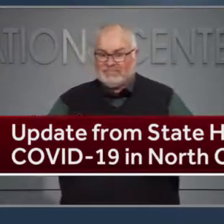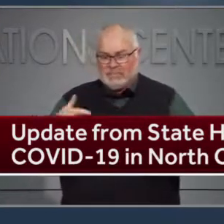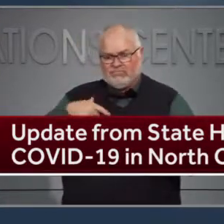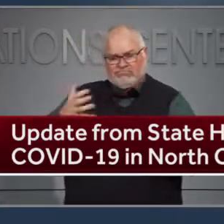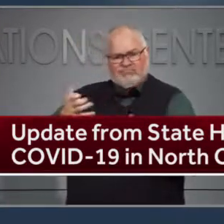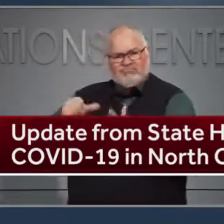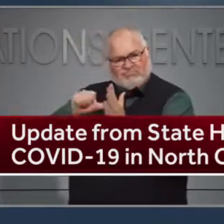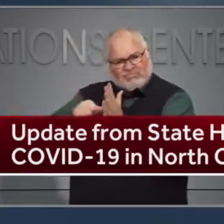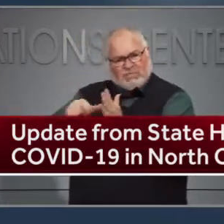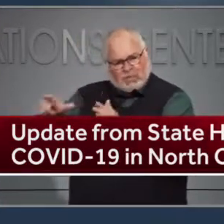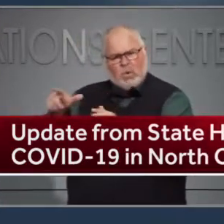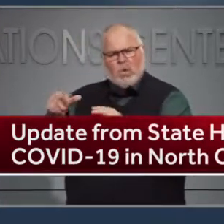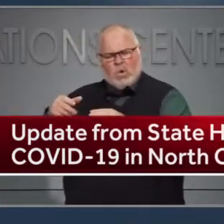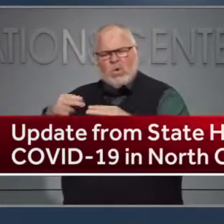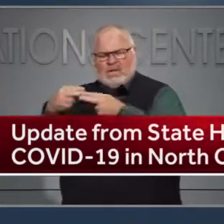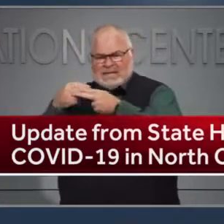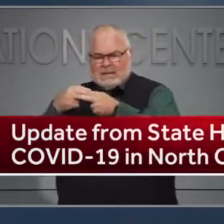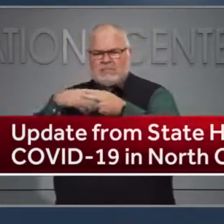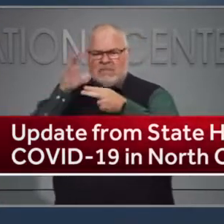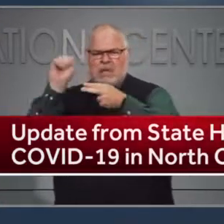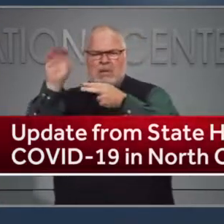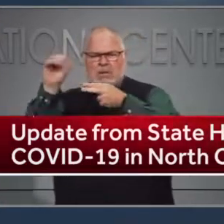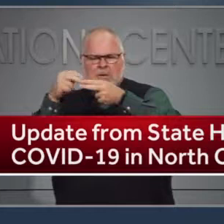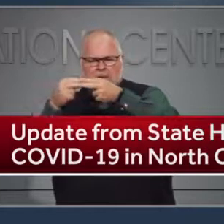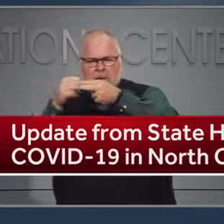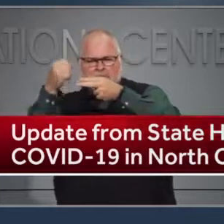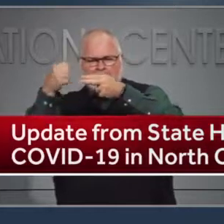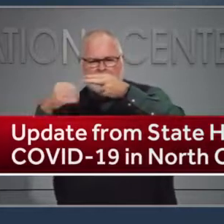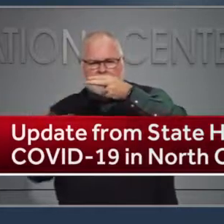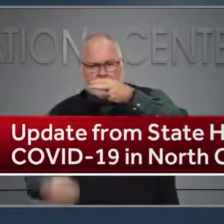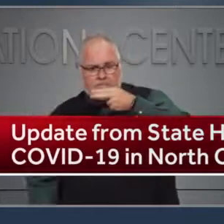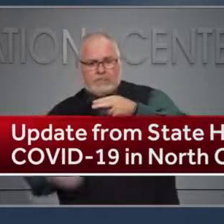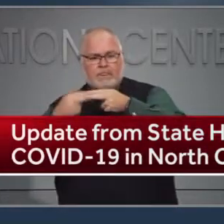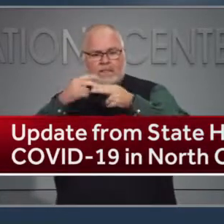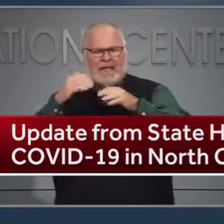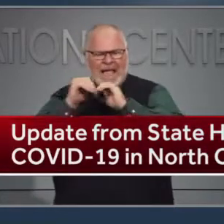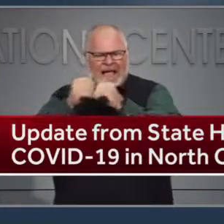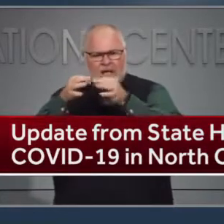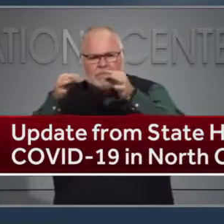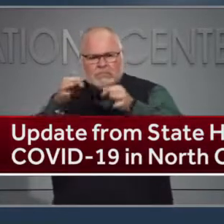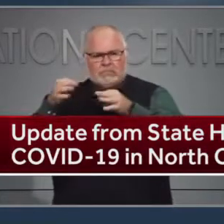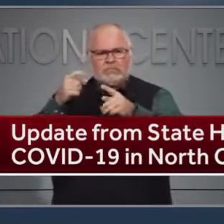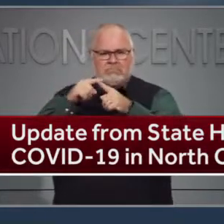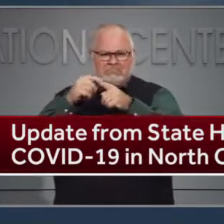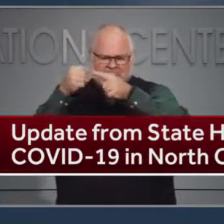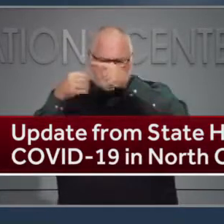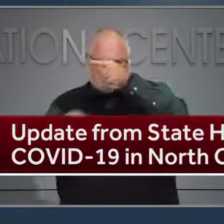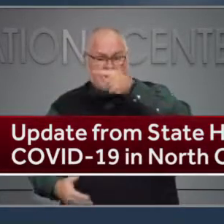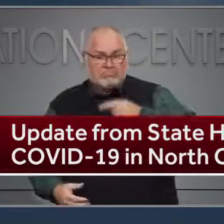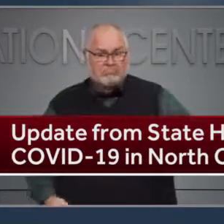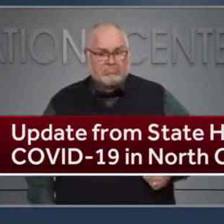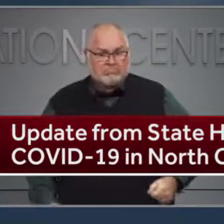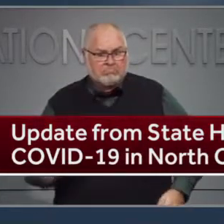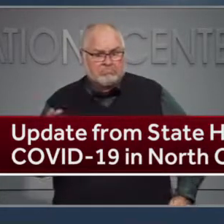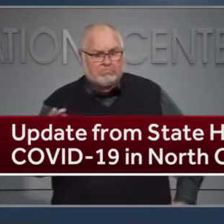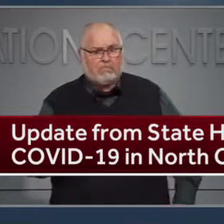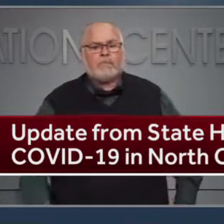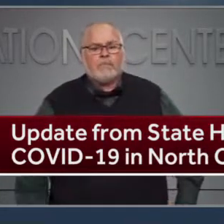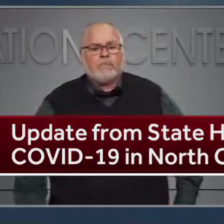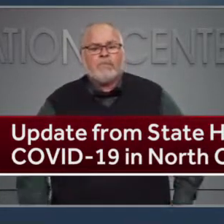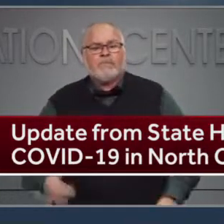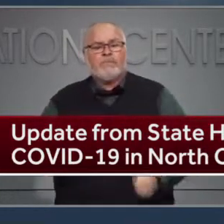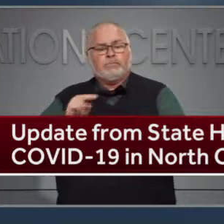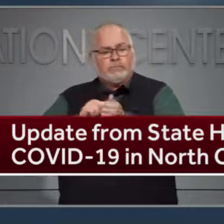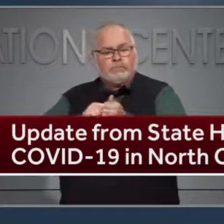AS WE GO THROUGH THIS IMPORTANT TOPIC WE HAVE SOME SLIDES AND, YES, A FEW GRAPHS TO GUIDE OUR UPDATE.